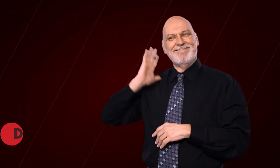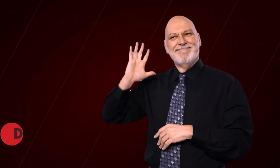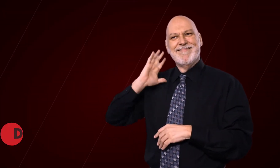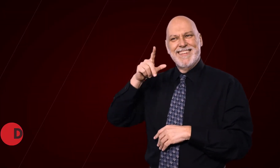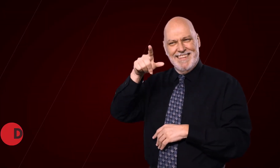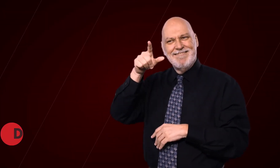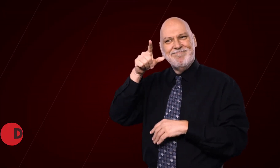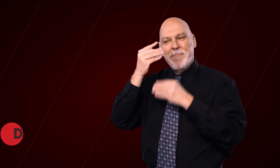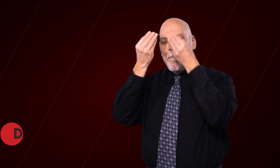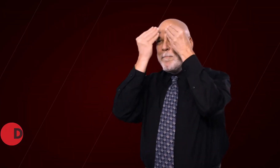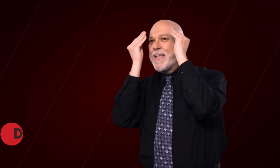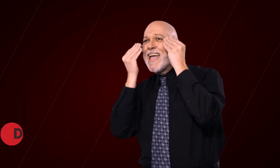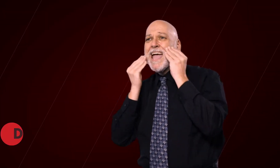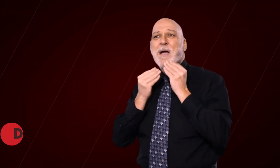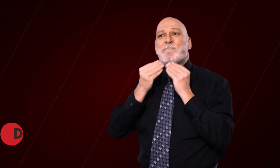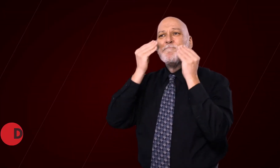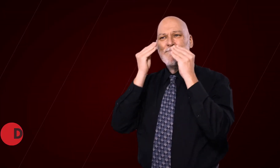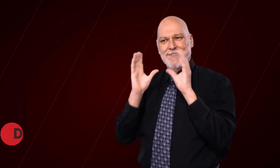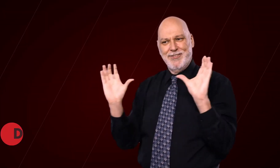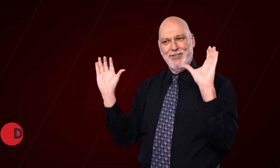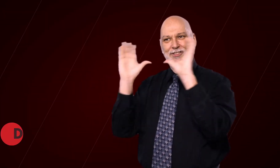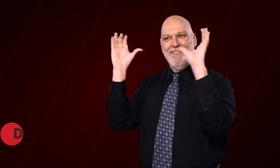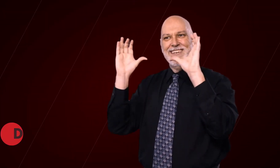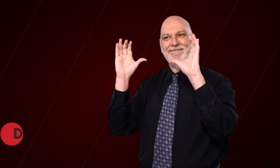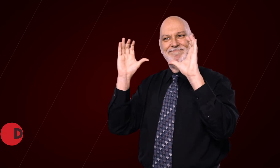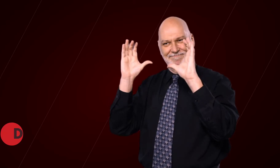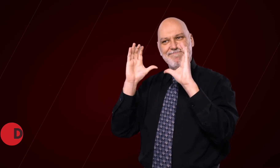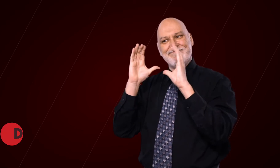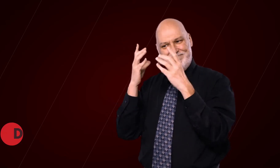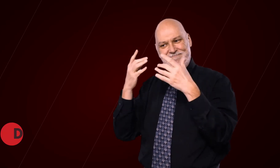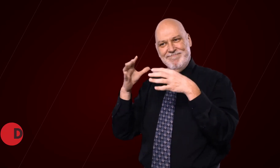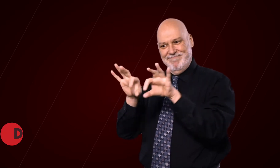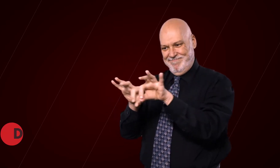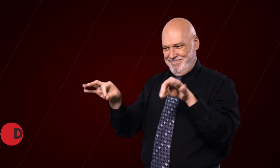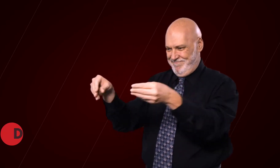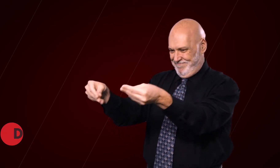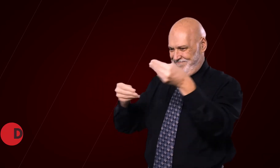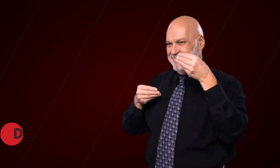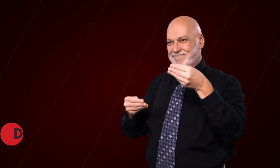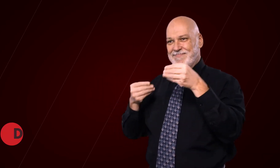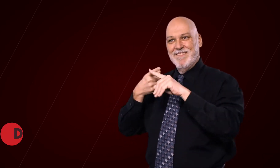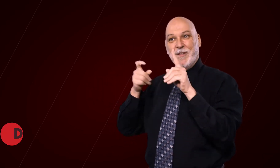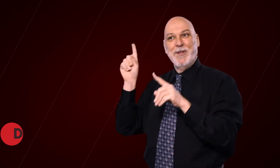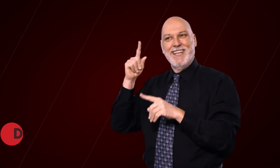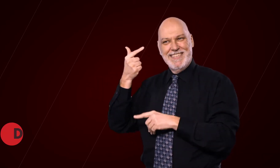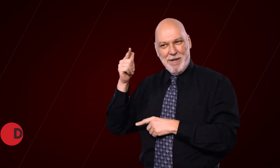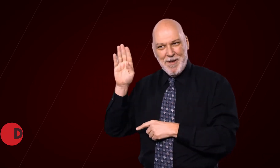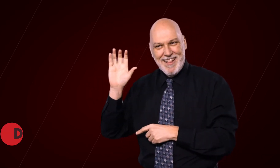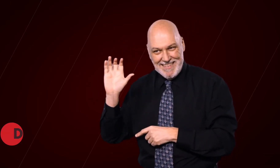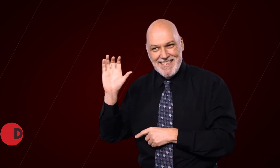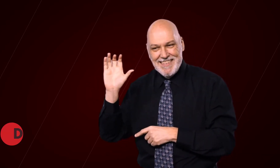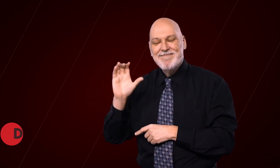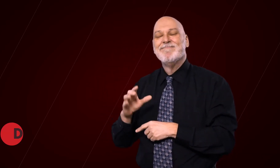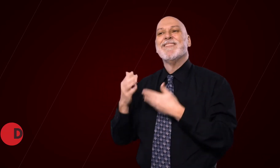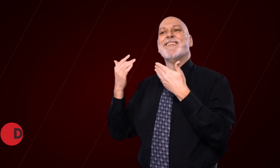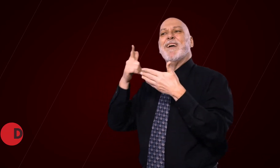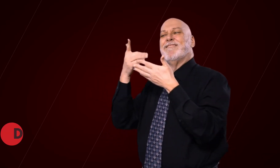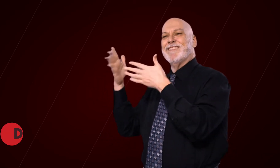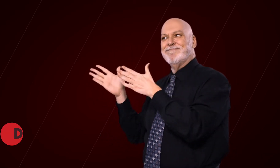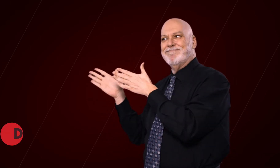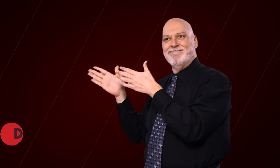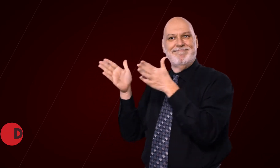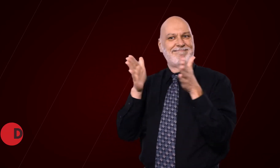You got your makeup artist certificate from George Brown